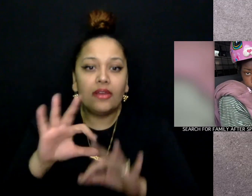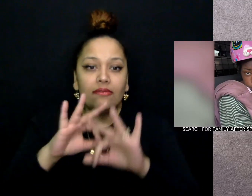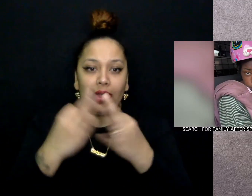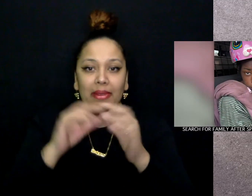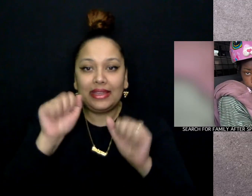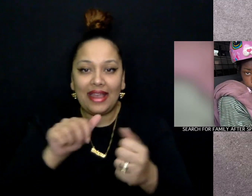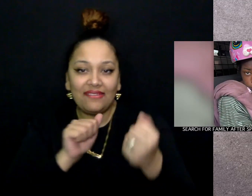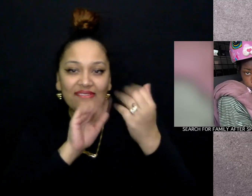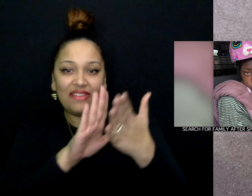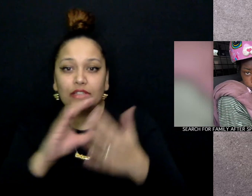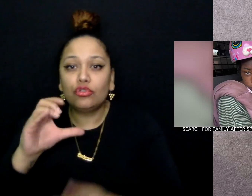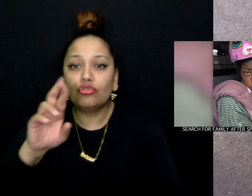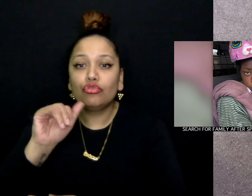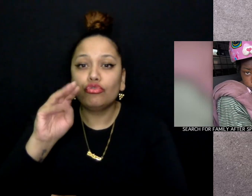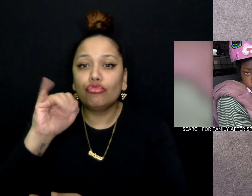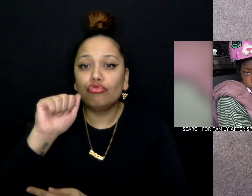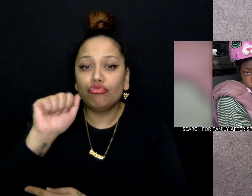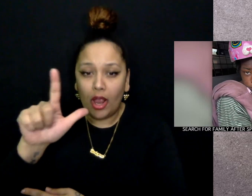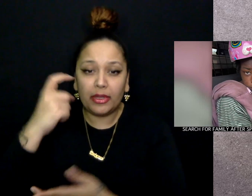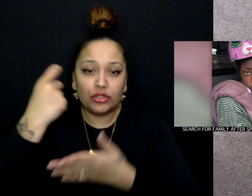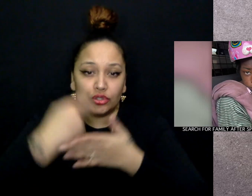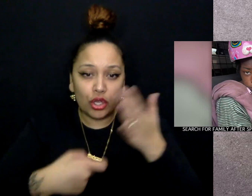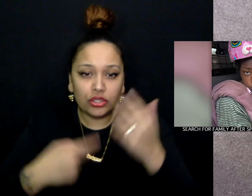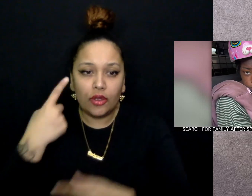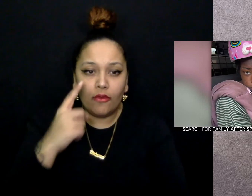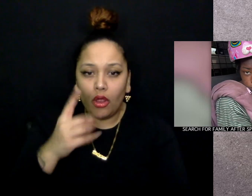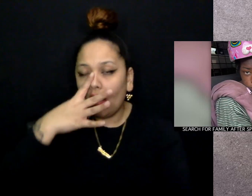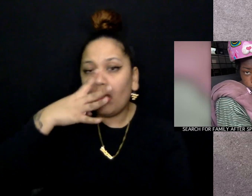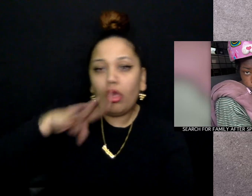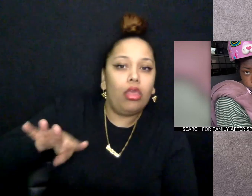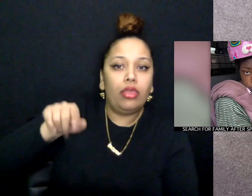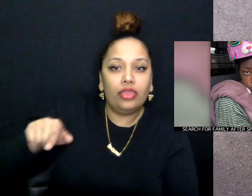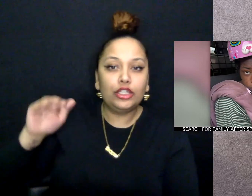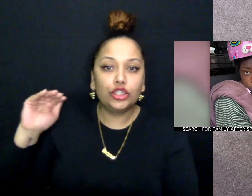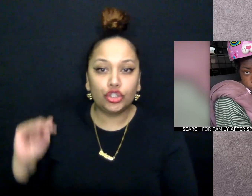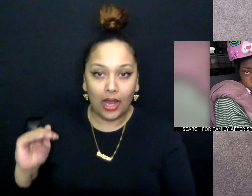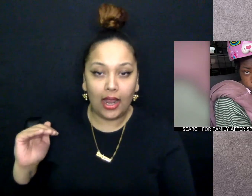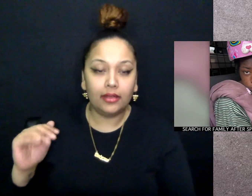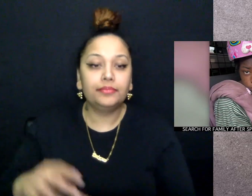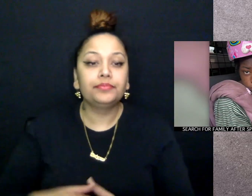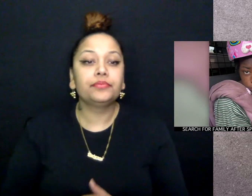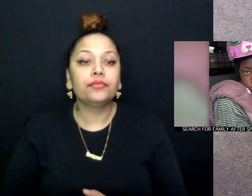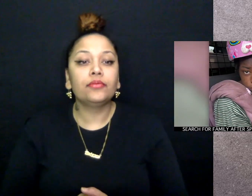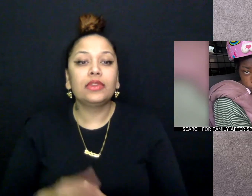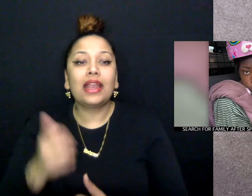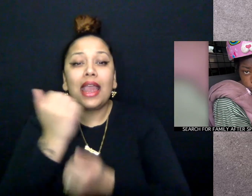sleeved Nike T-shirt with the words love for Demar in